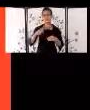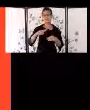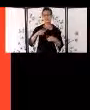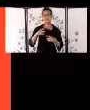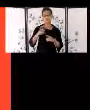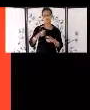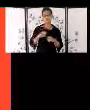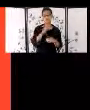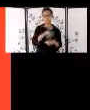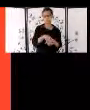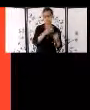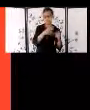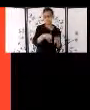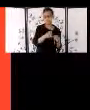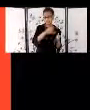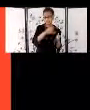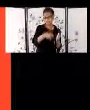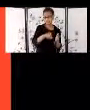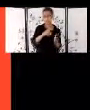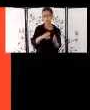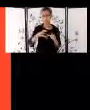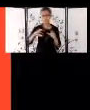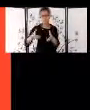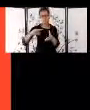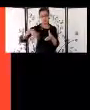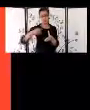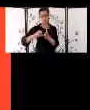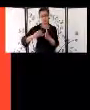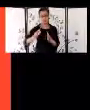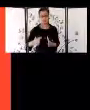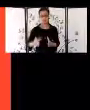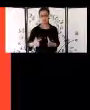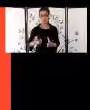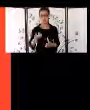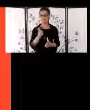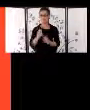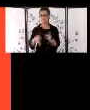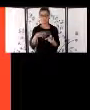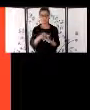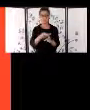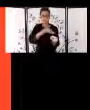any artistic discipline and their various cultural forms, including but not limited